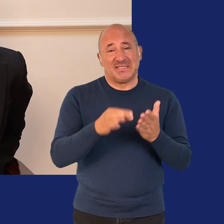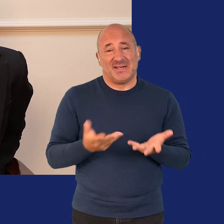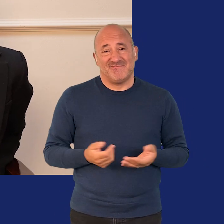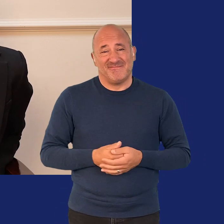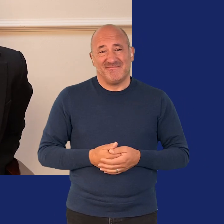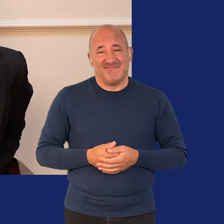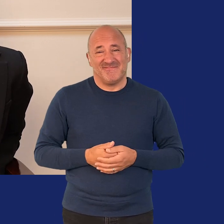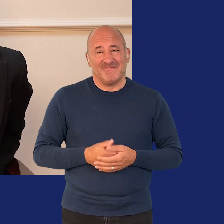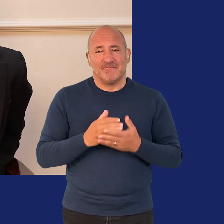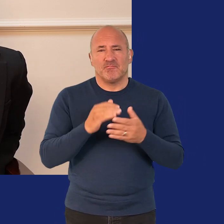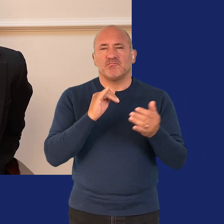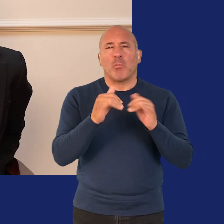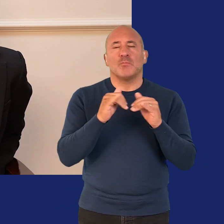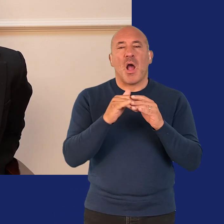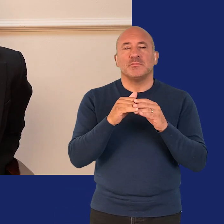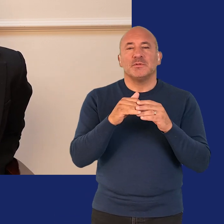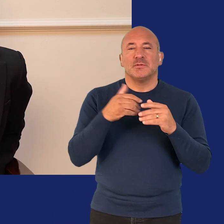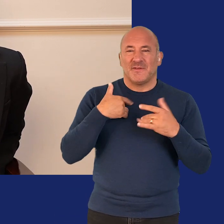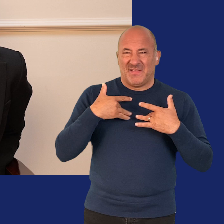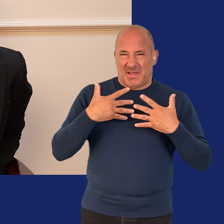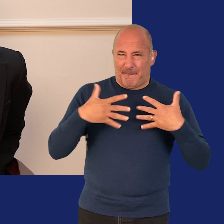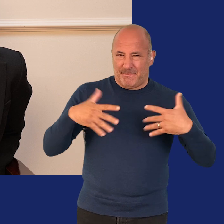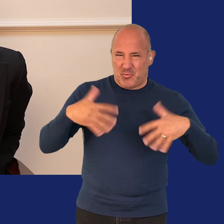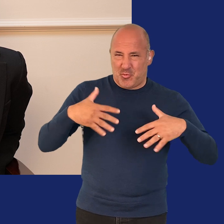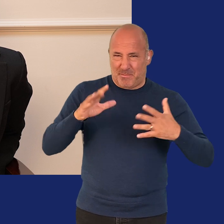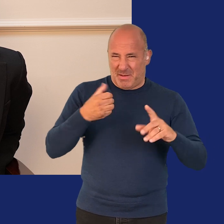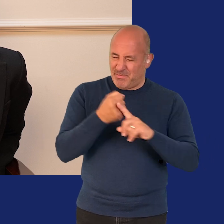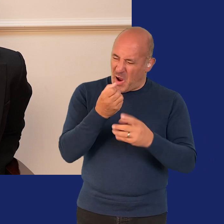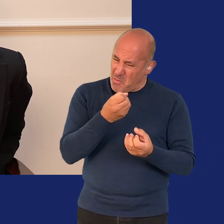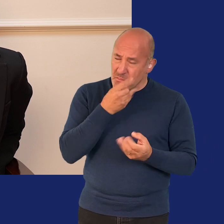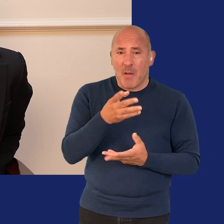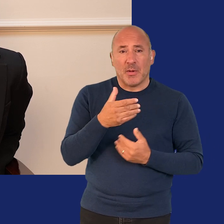And I think sometimes the days where actually I feel I've made the biggest